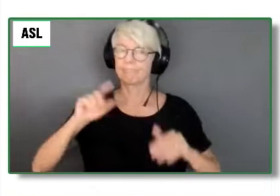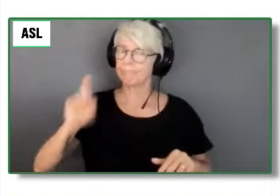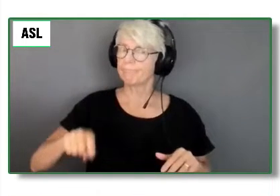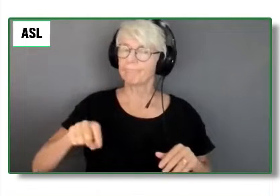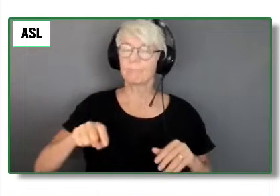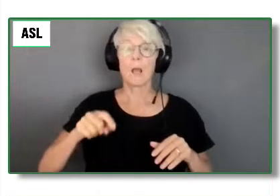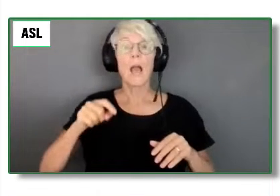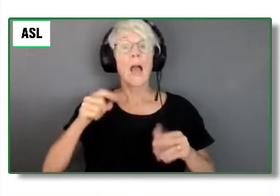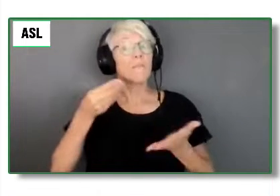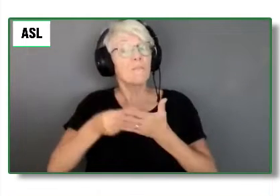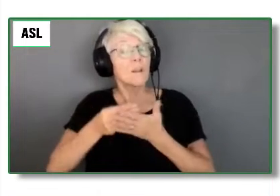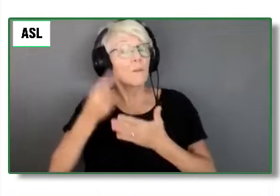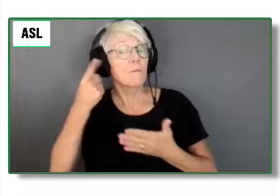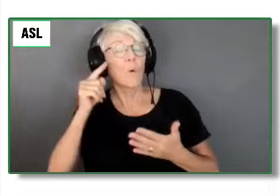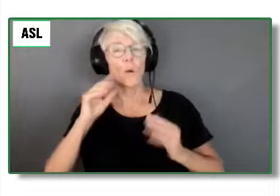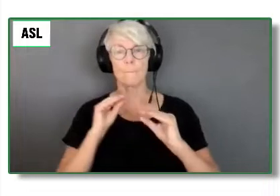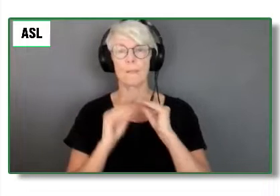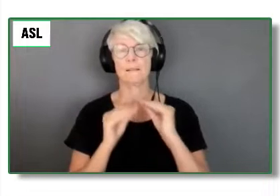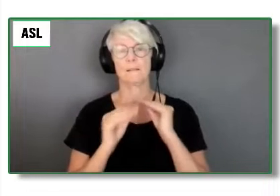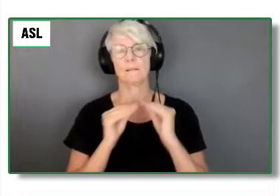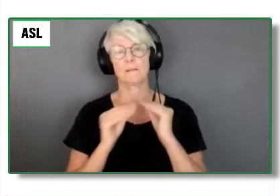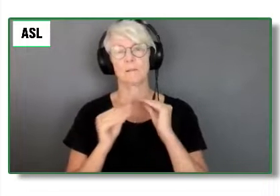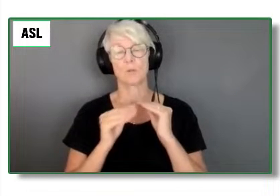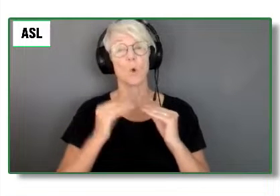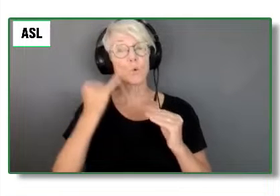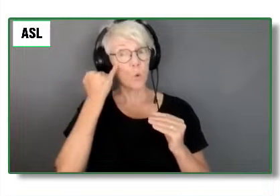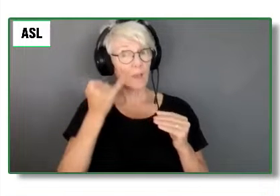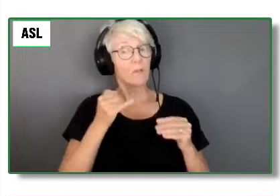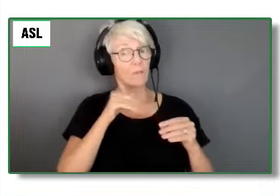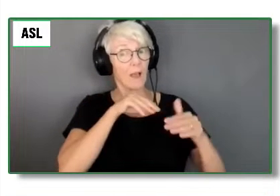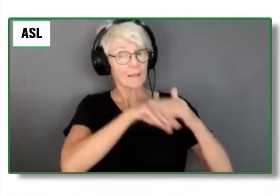more frustrating than coming across a situation that used to be accessible and